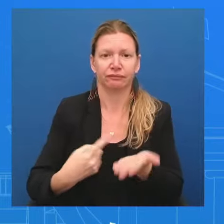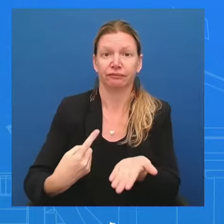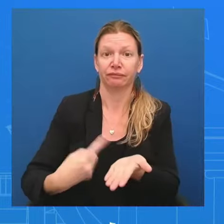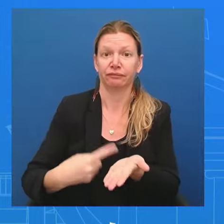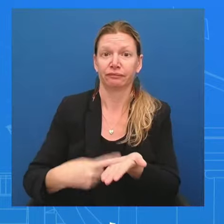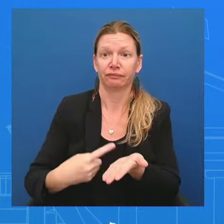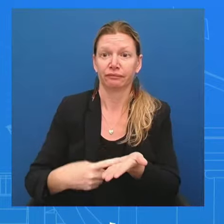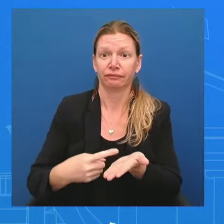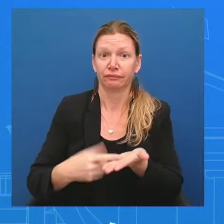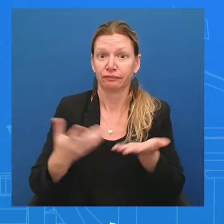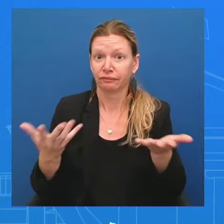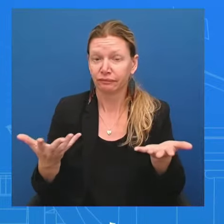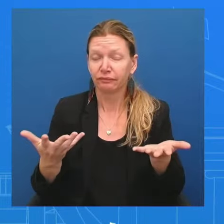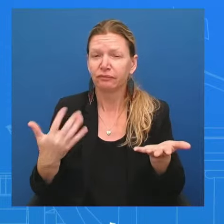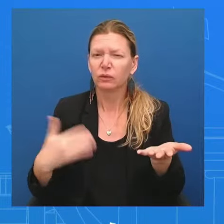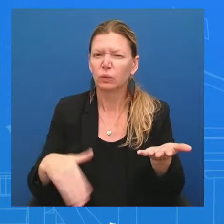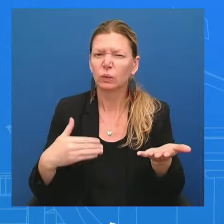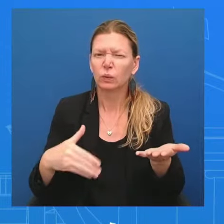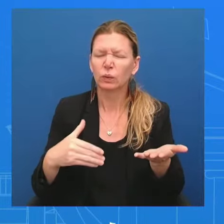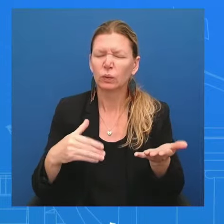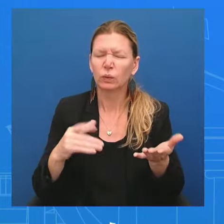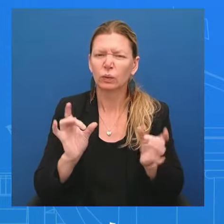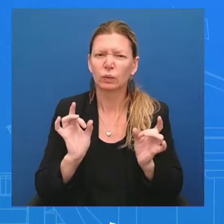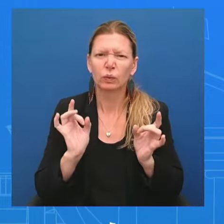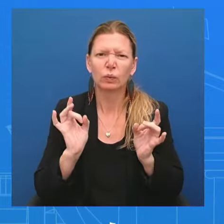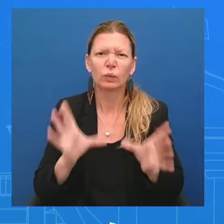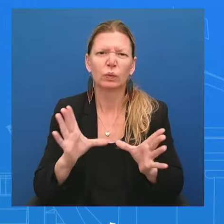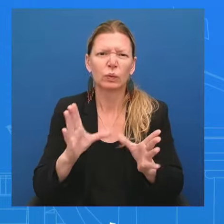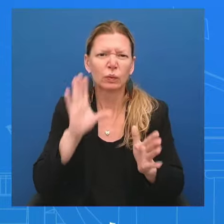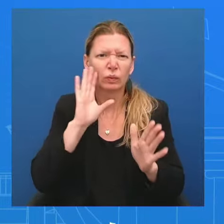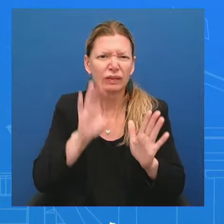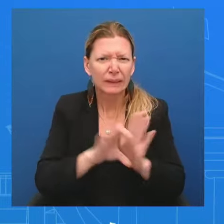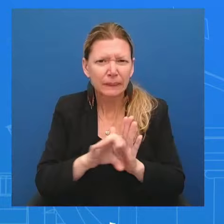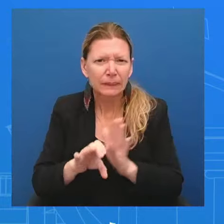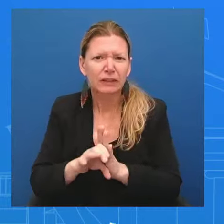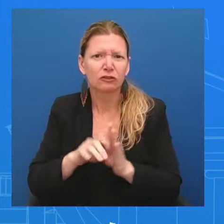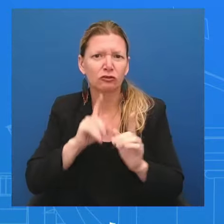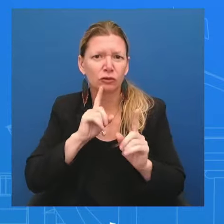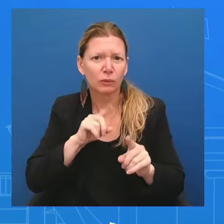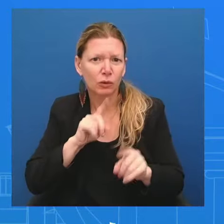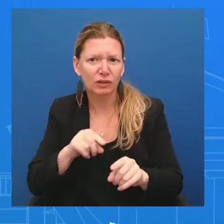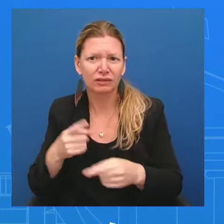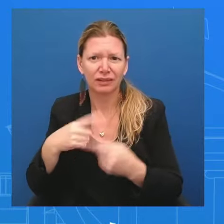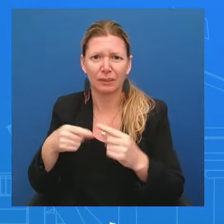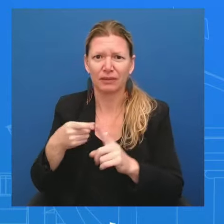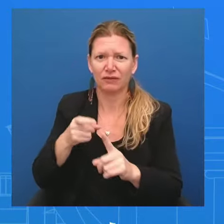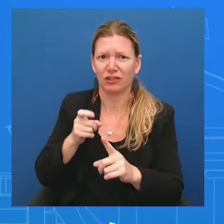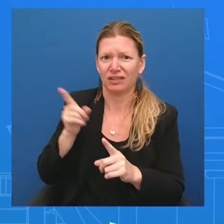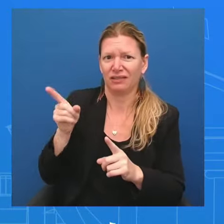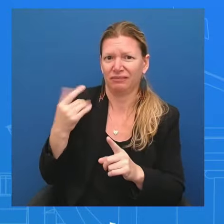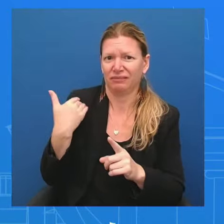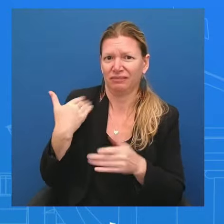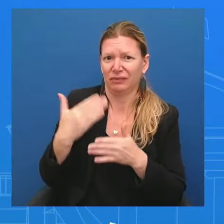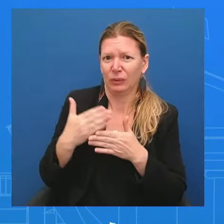and reports coming out of Rafah over the weekend following an IDF strike that killed dozens